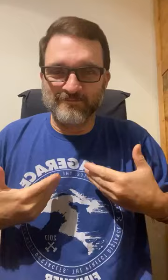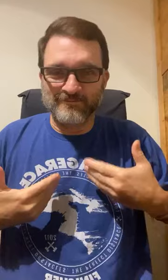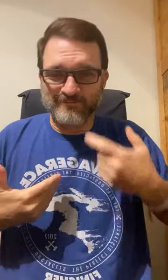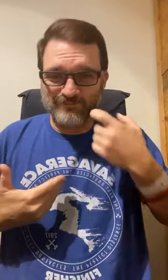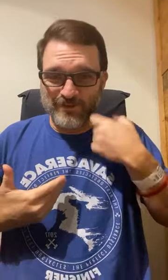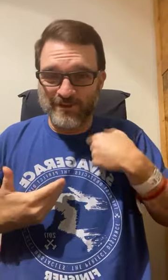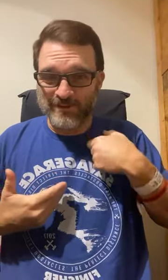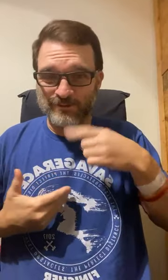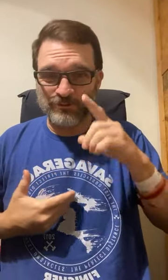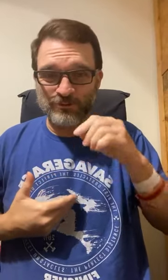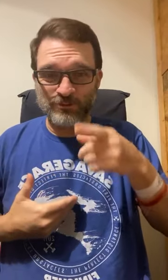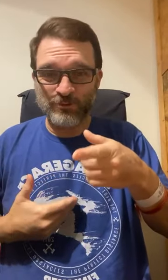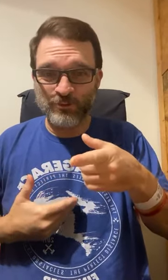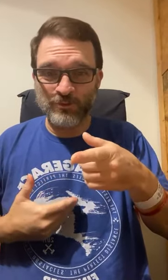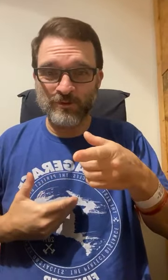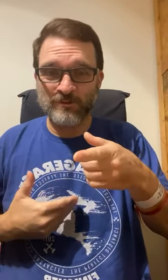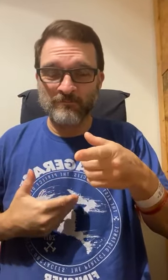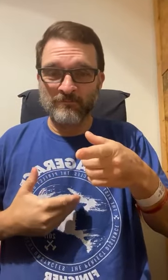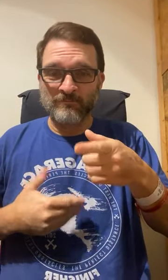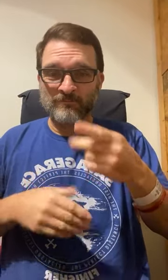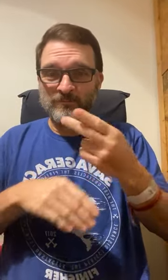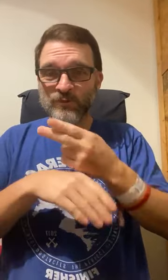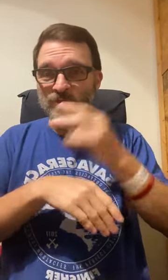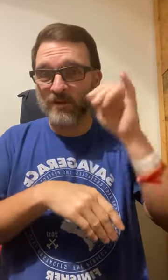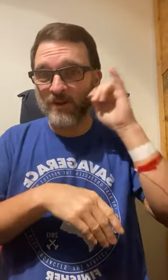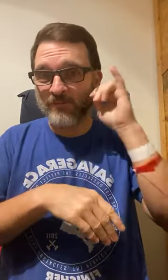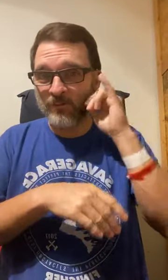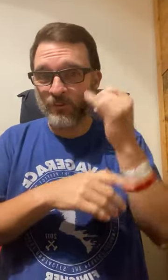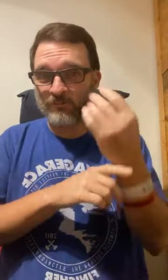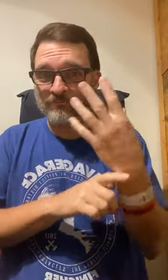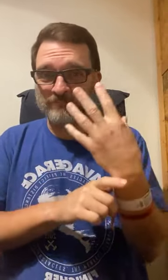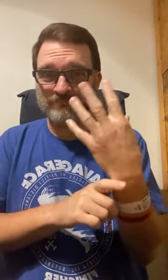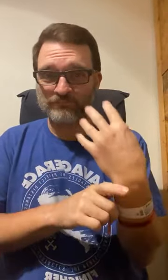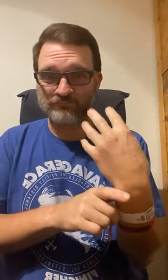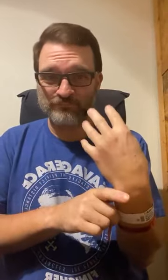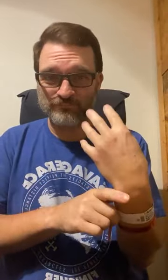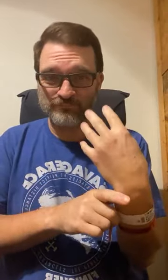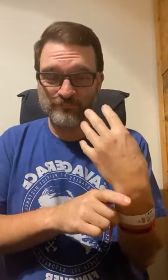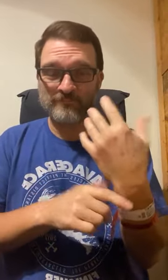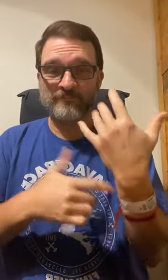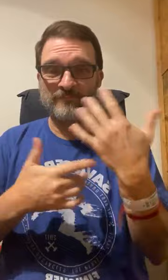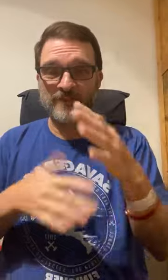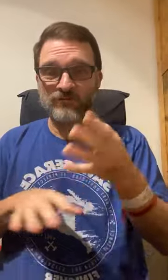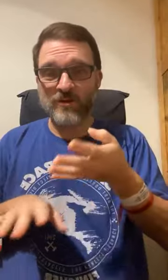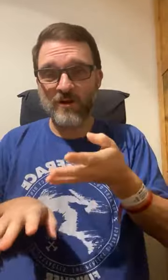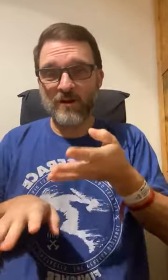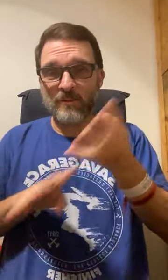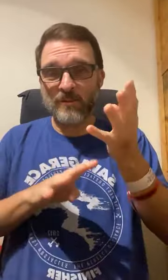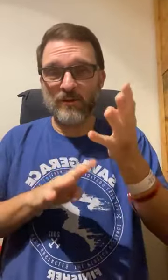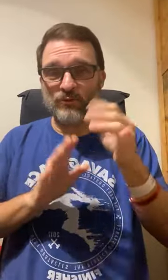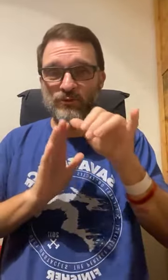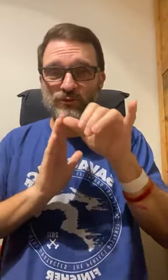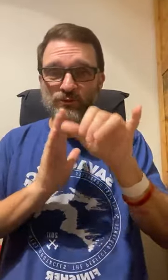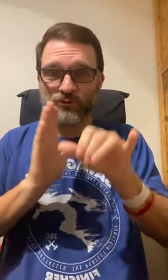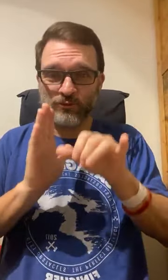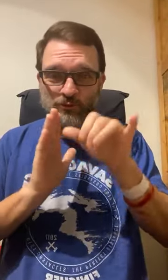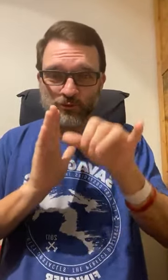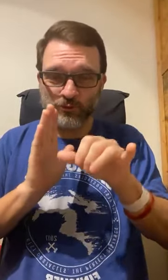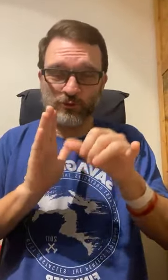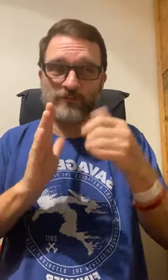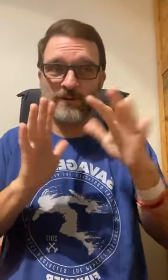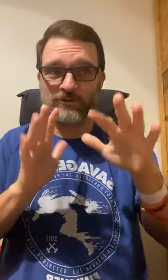I do use iphone take a selfie video, then upload to YouTube